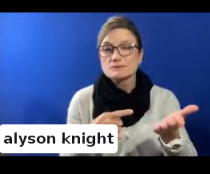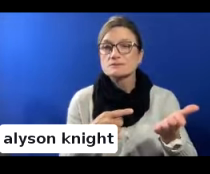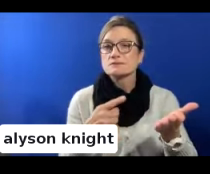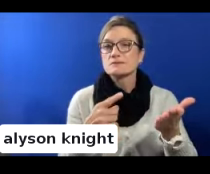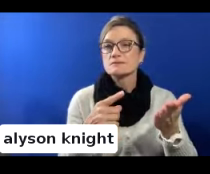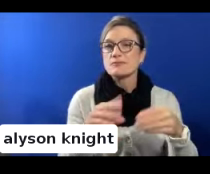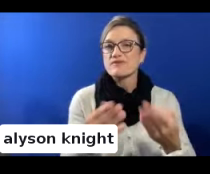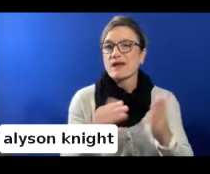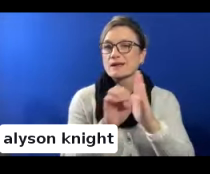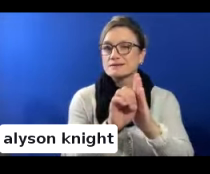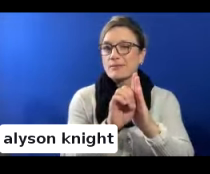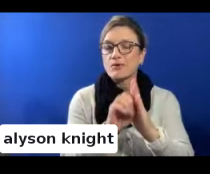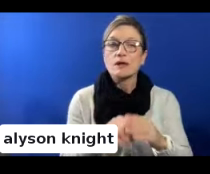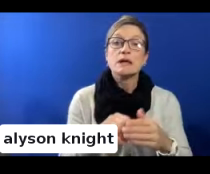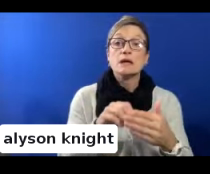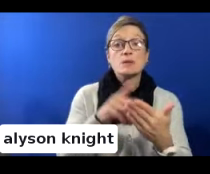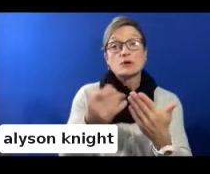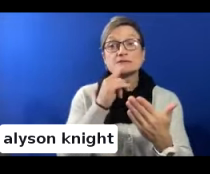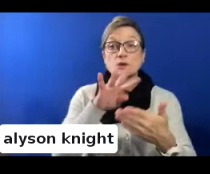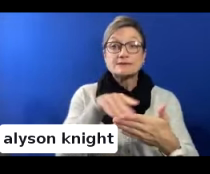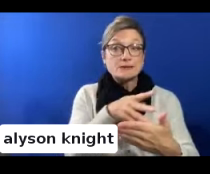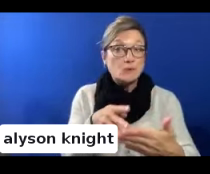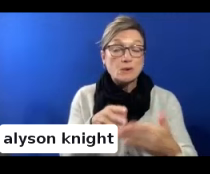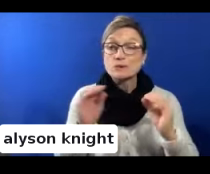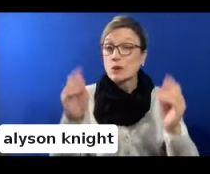The project is on schedule, no issues to report at this time.